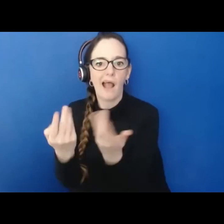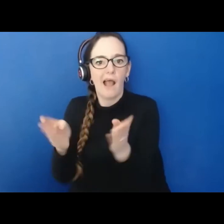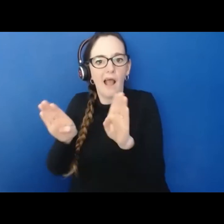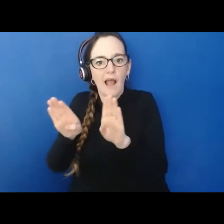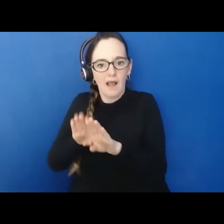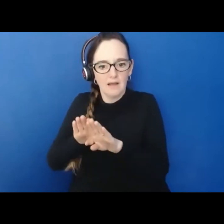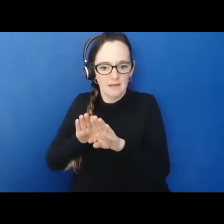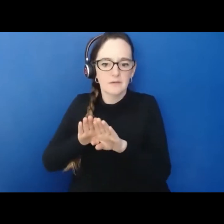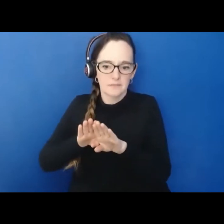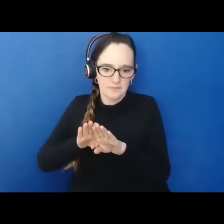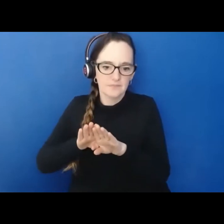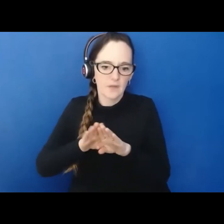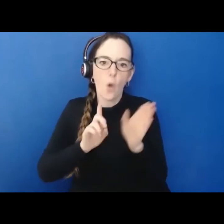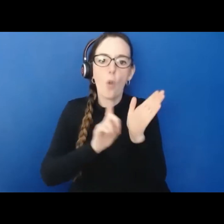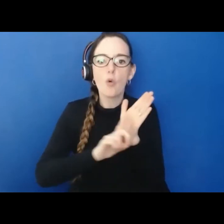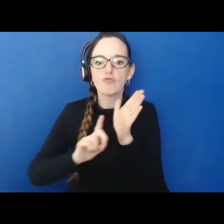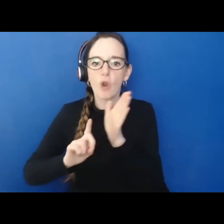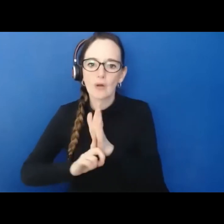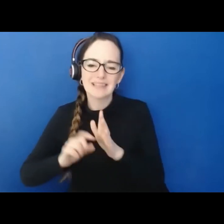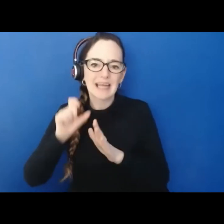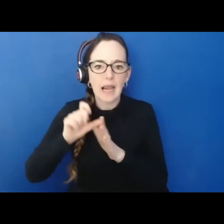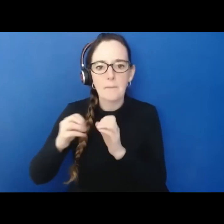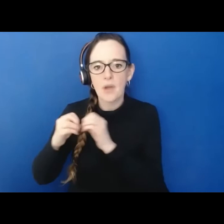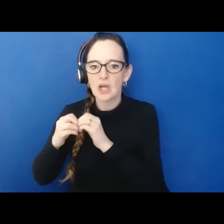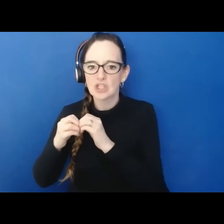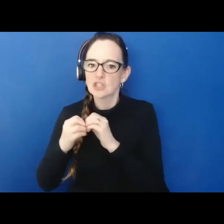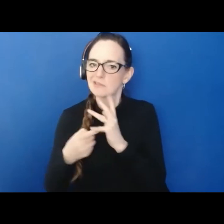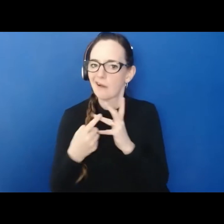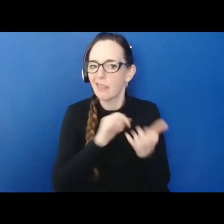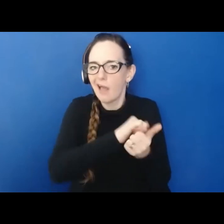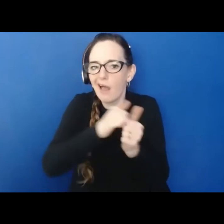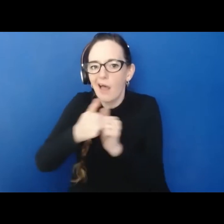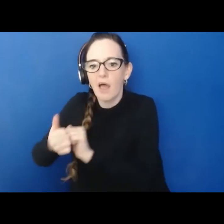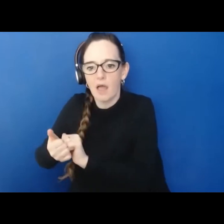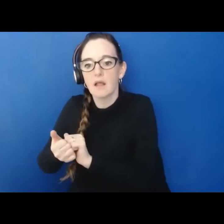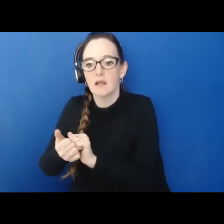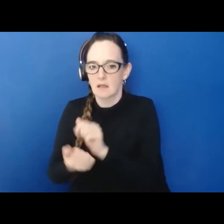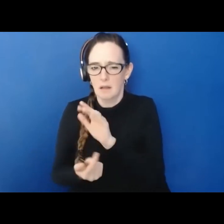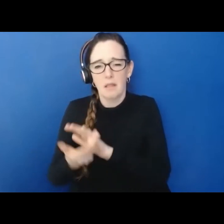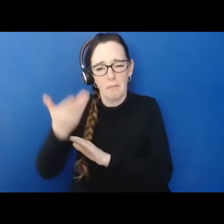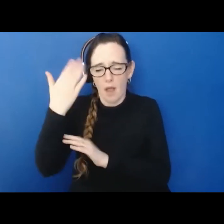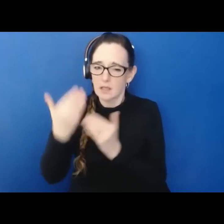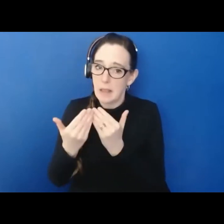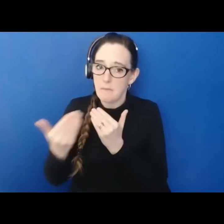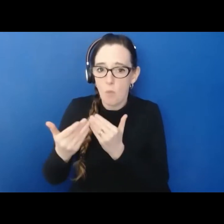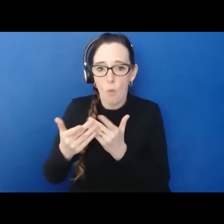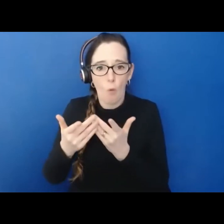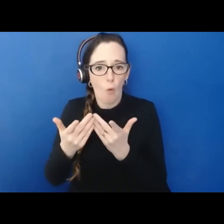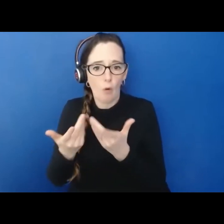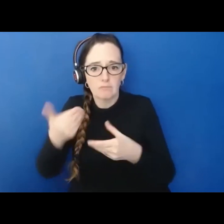Bowden, Laura Lotti and in the past we ve had Maurin Dietrich, Cathrin Mayer,